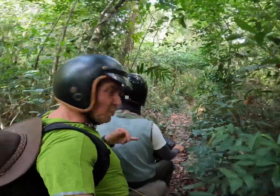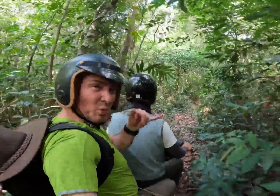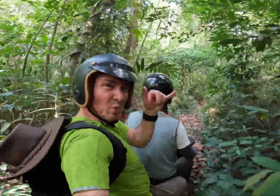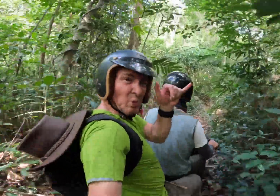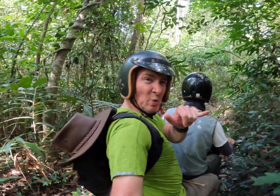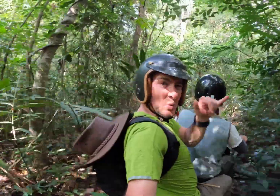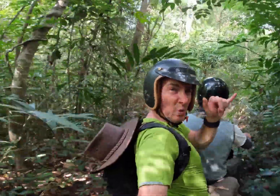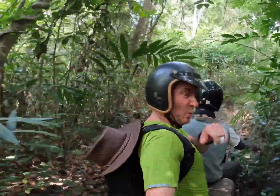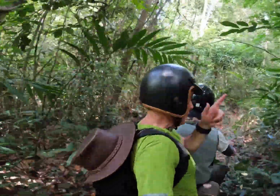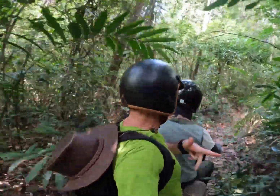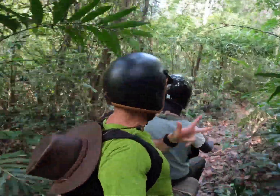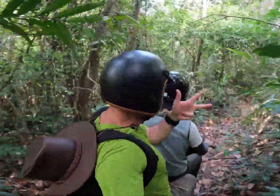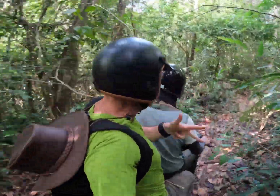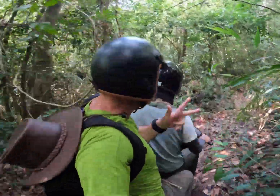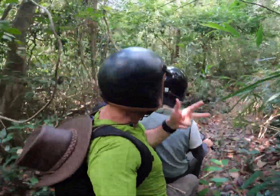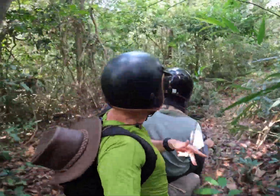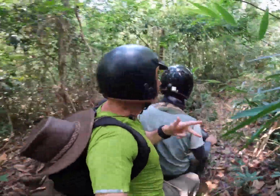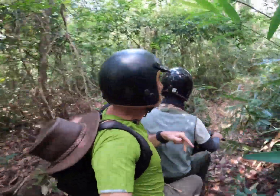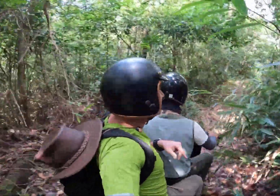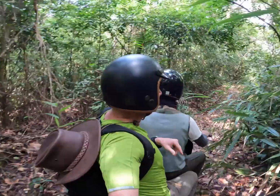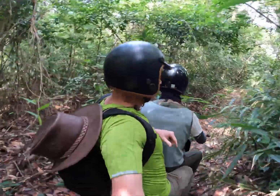Wow, this is a bumpy trail!